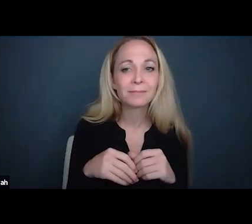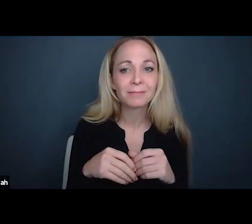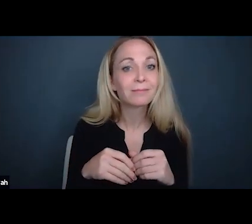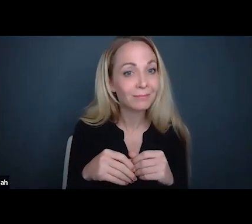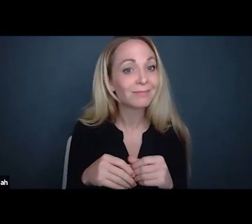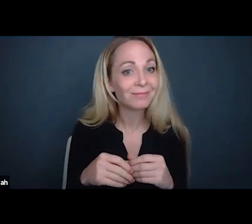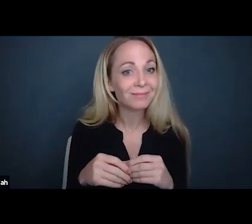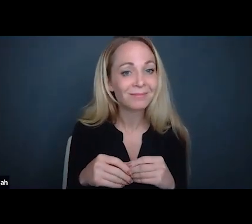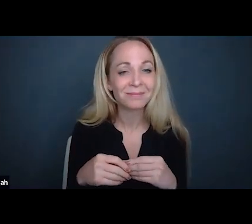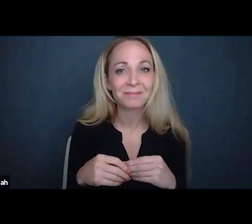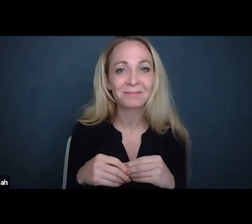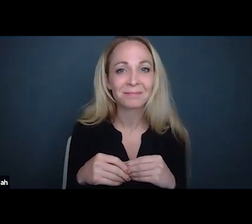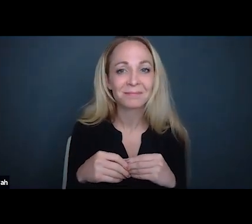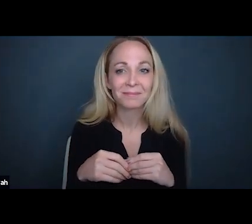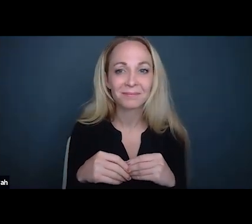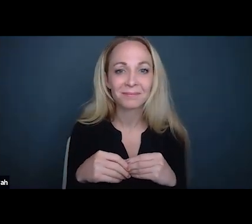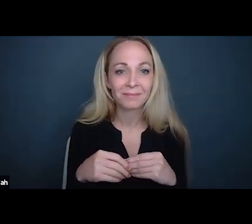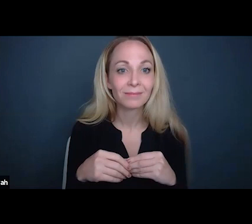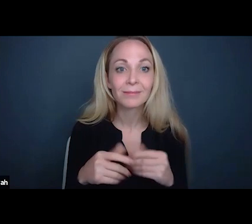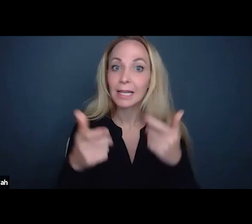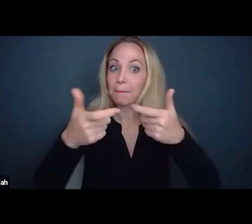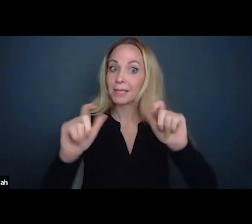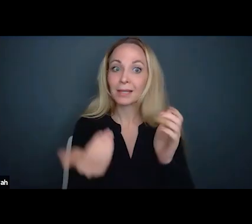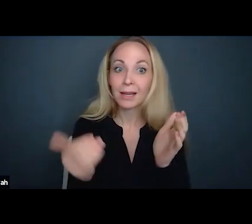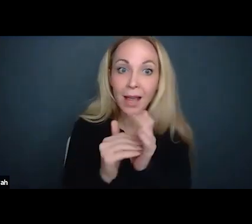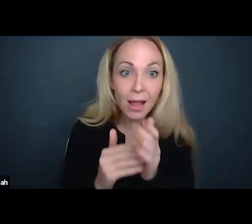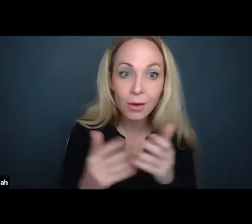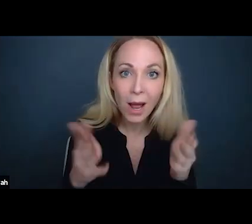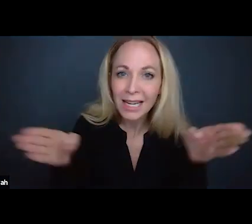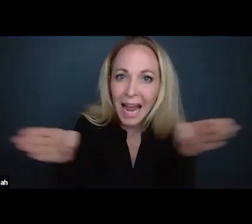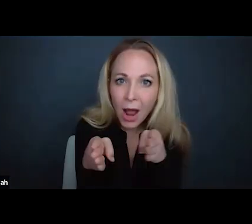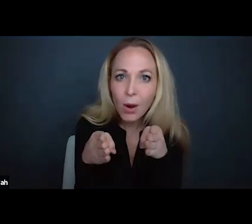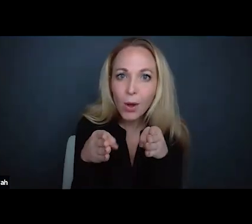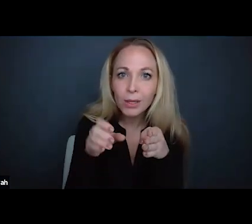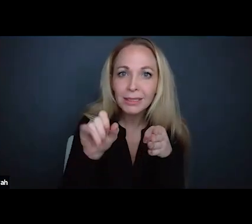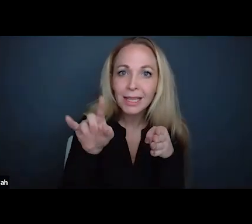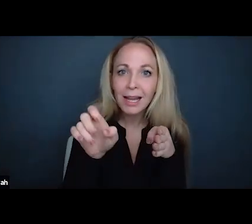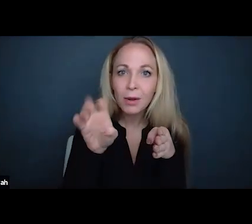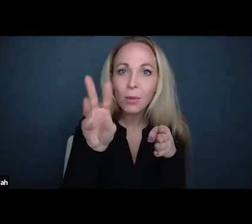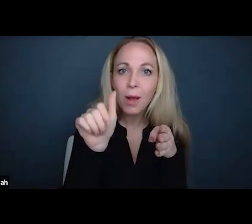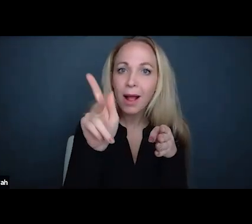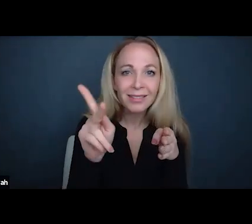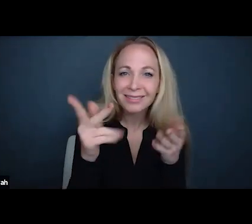Next slide. The biggest, again, is narrow sidewalks. So, there's barely any room to move here.